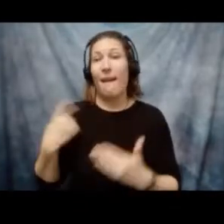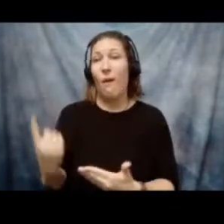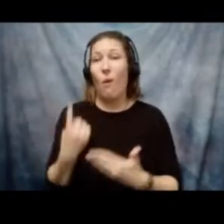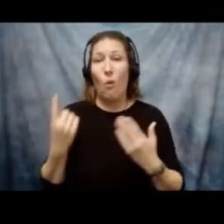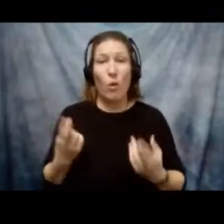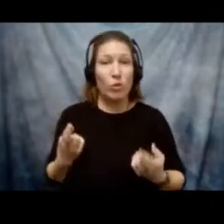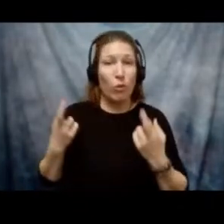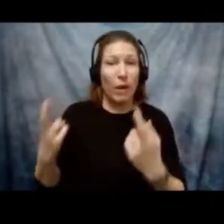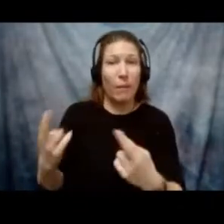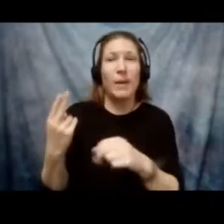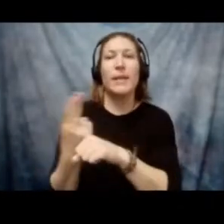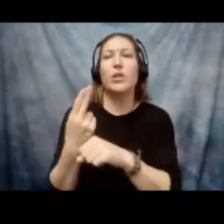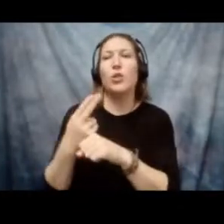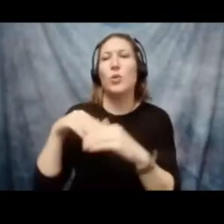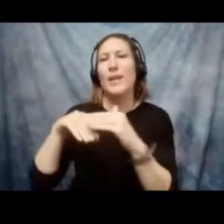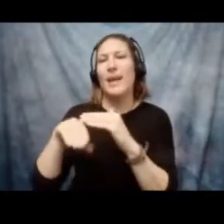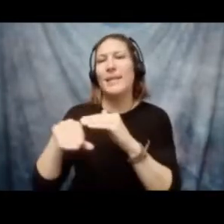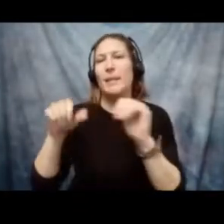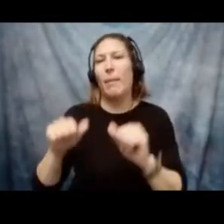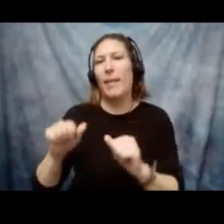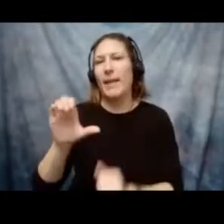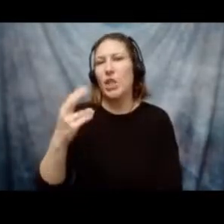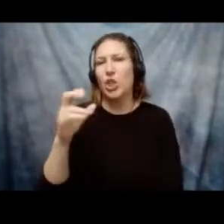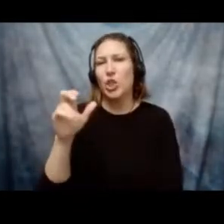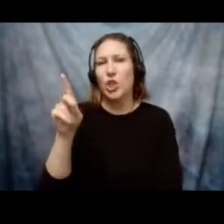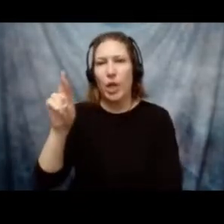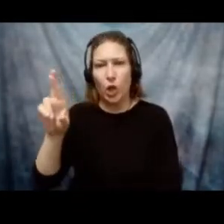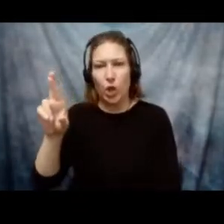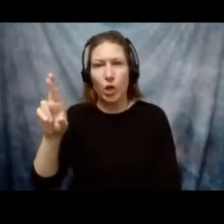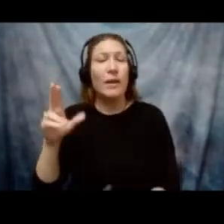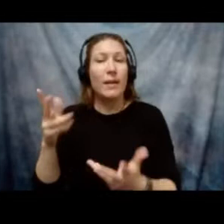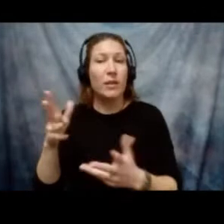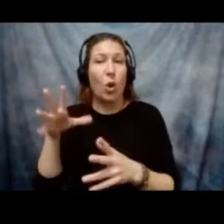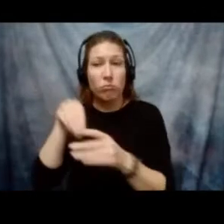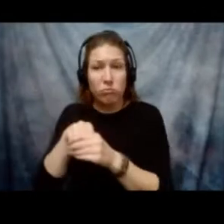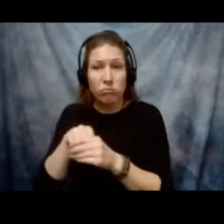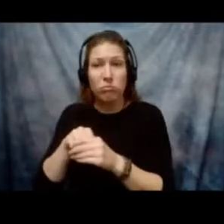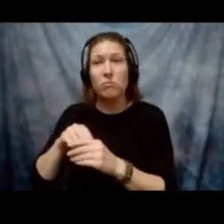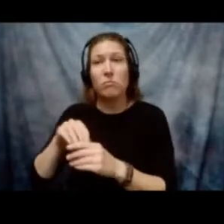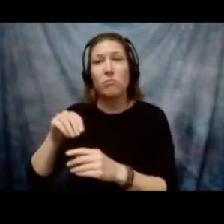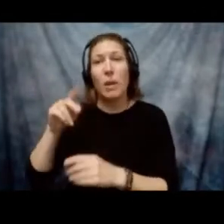checker which is actually built into both word and powerpoint so if you go to the review tab